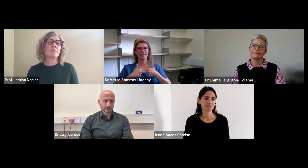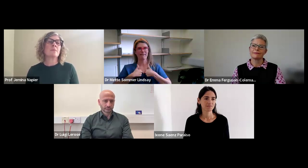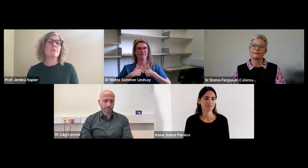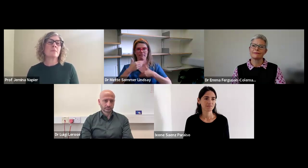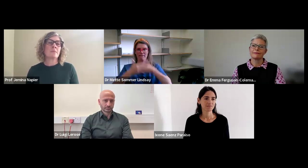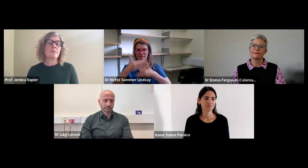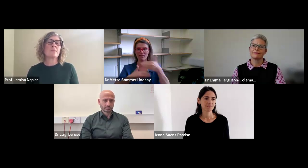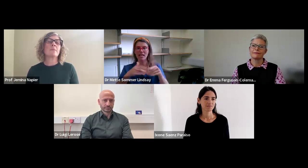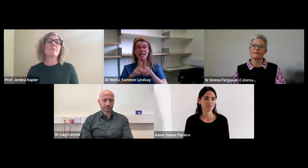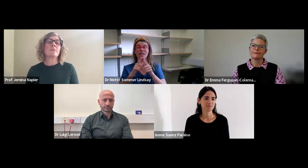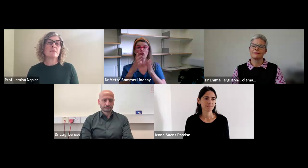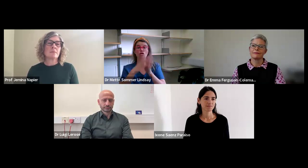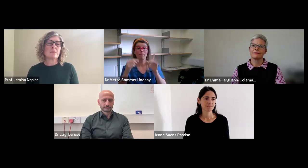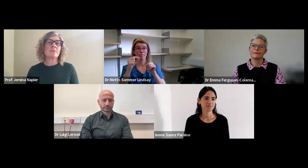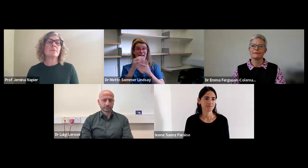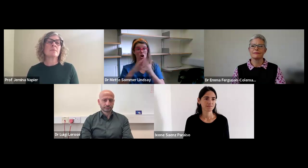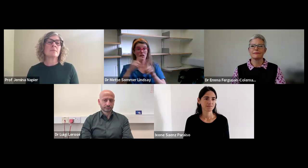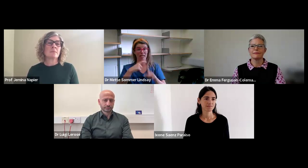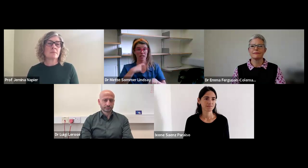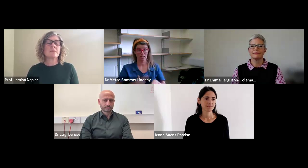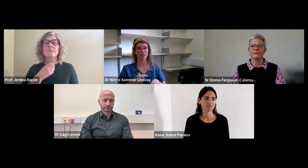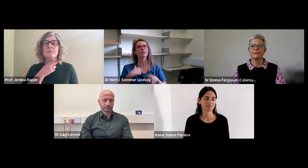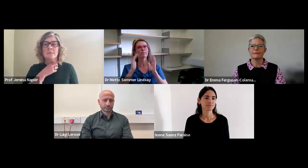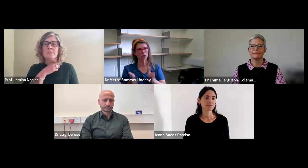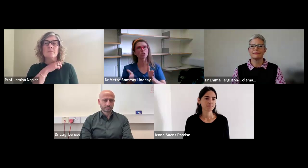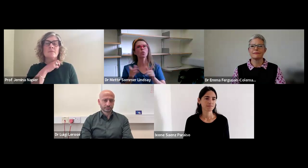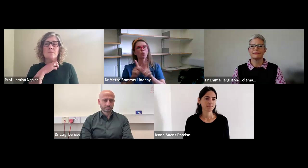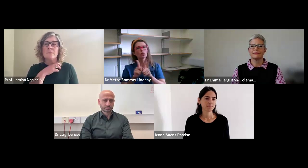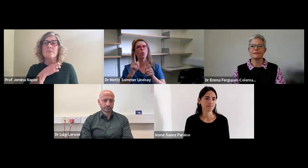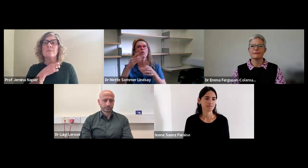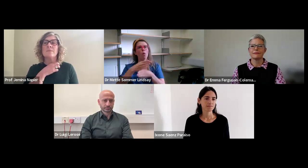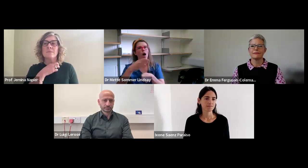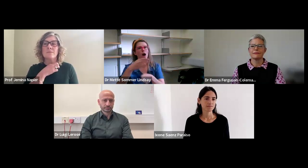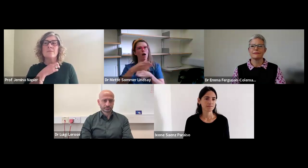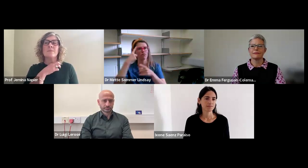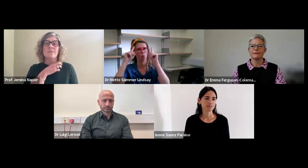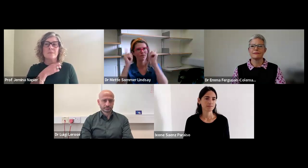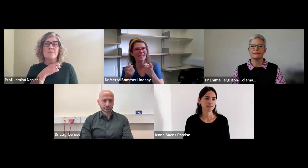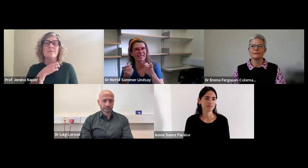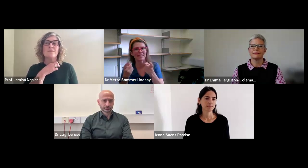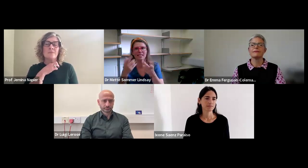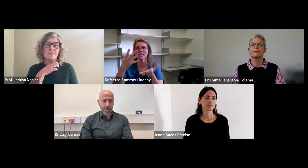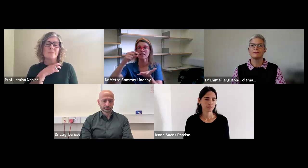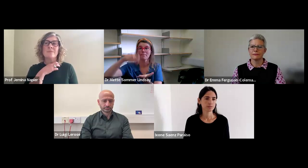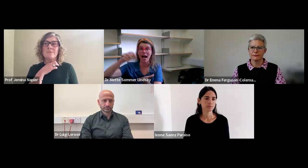but there's also I mean, realizing I think when you do a PhD you've also got to work for